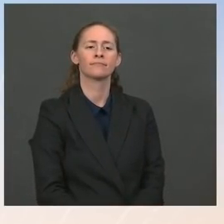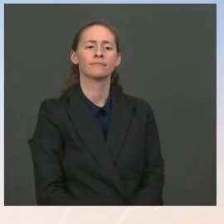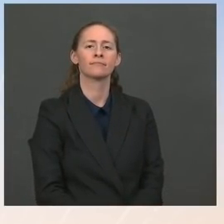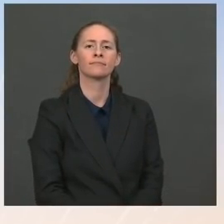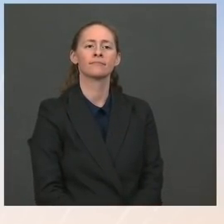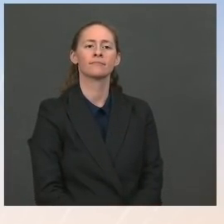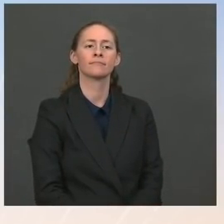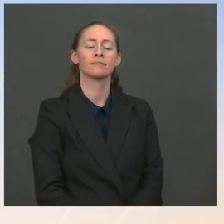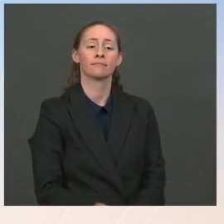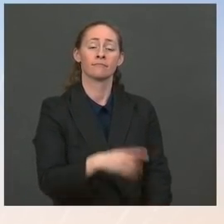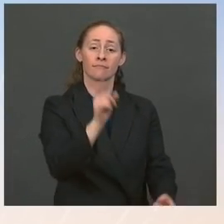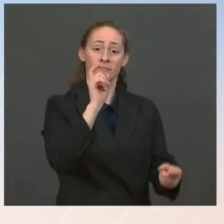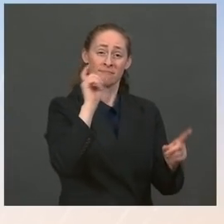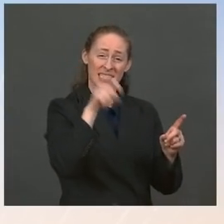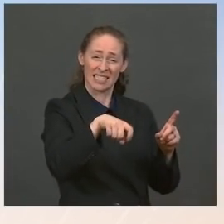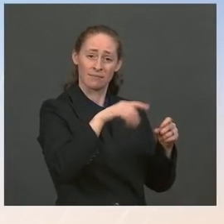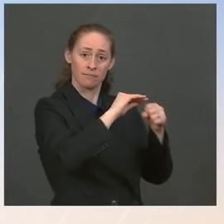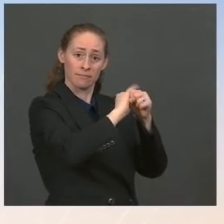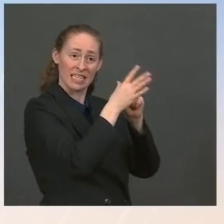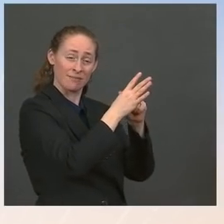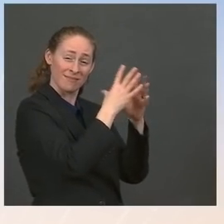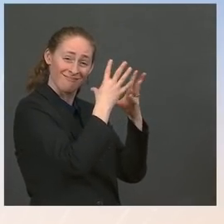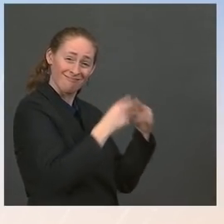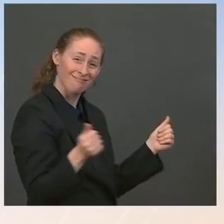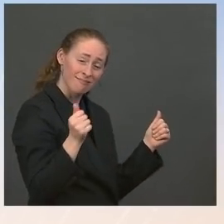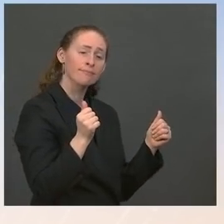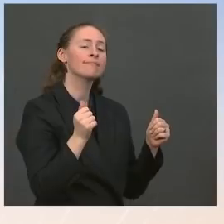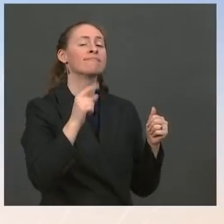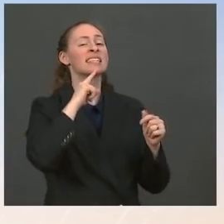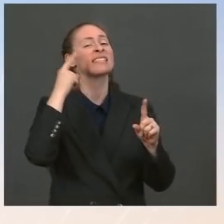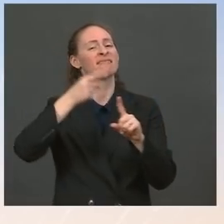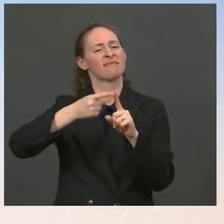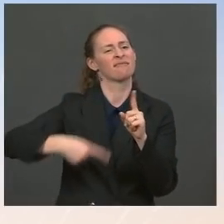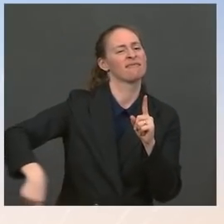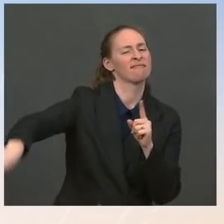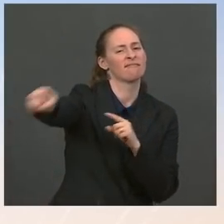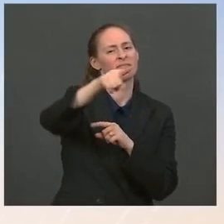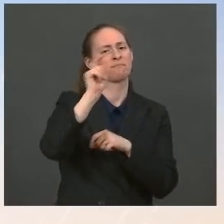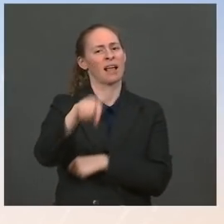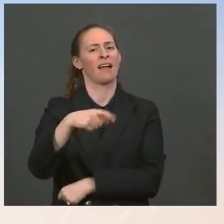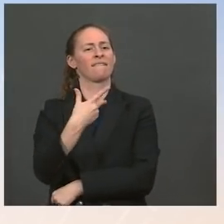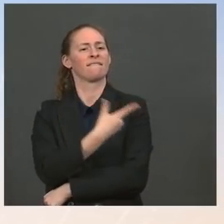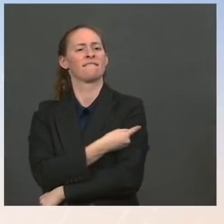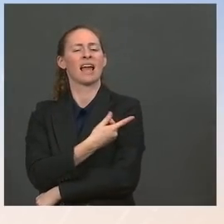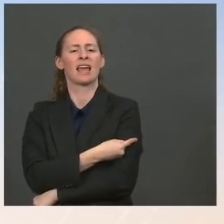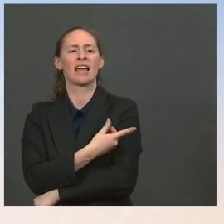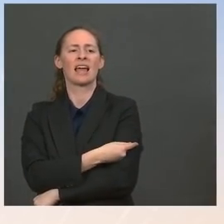we get -- we need to get more people vaccinated, and this is a way to do that. And we see vaccination requirements work.